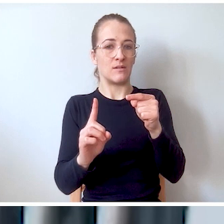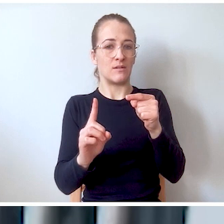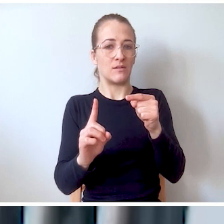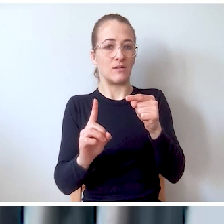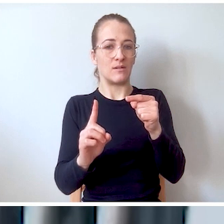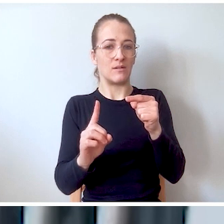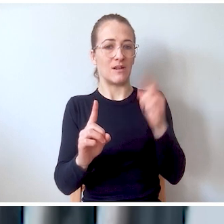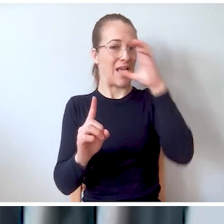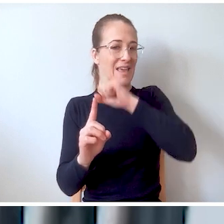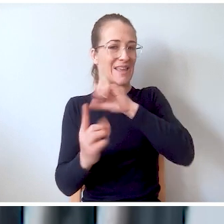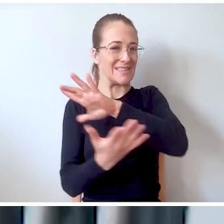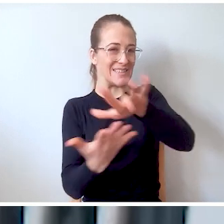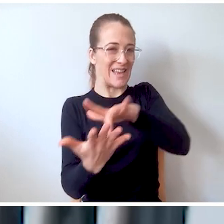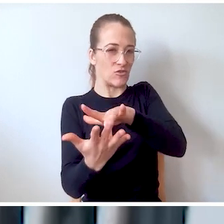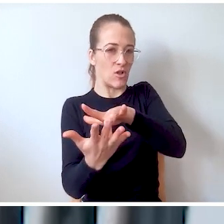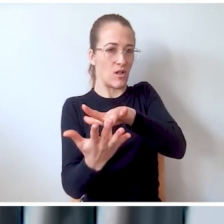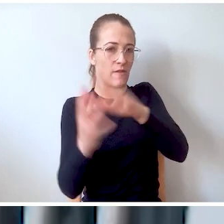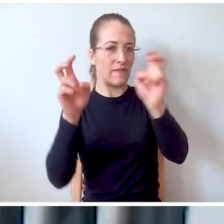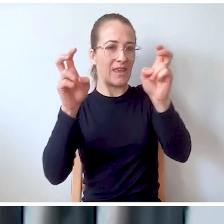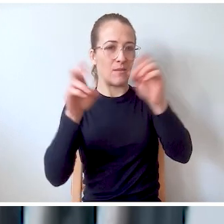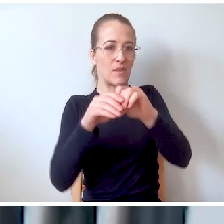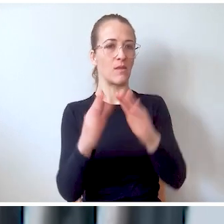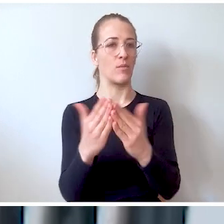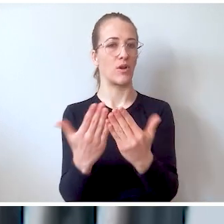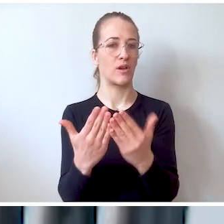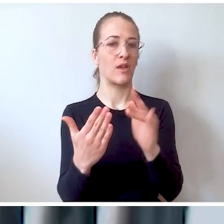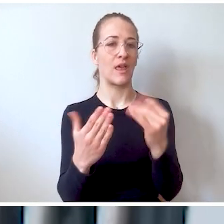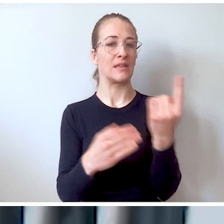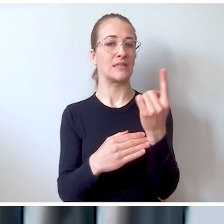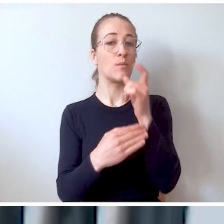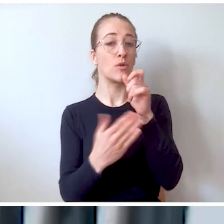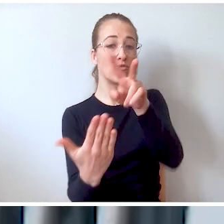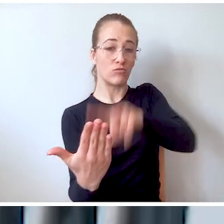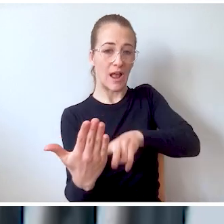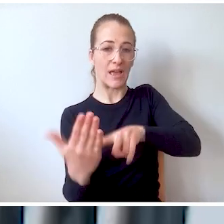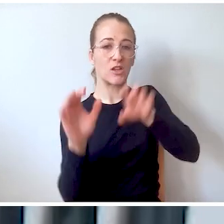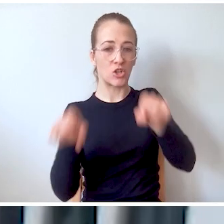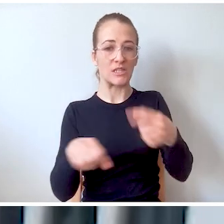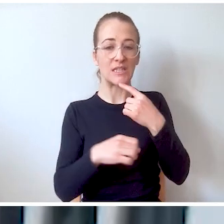I guess, as central as I possibly could in this book. So that somebody who read it could say, "My goodness,